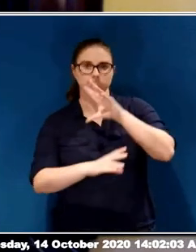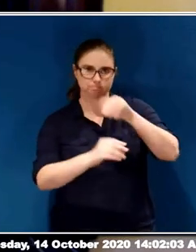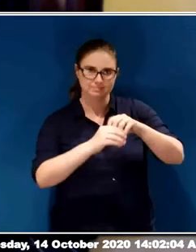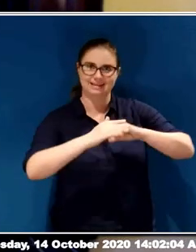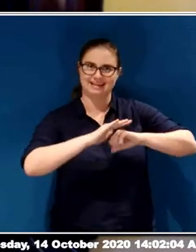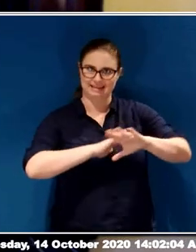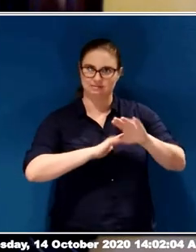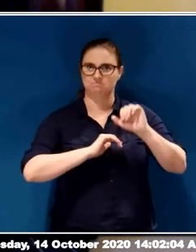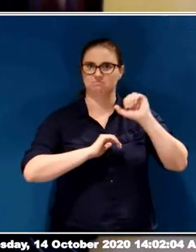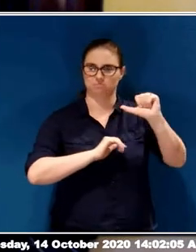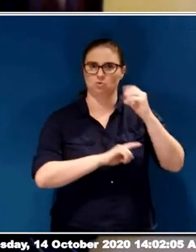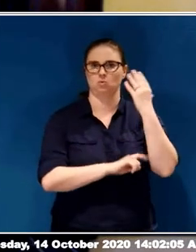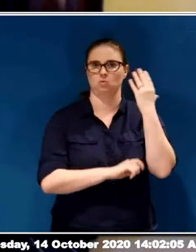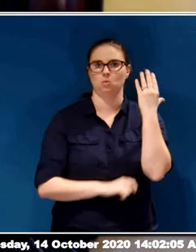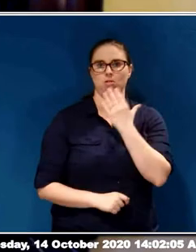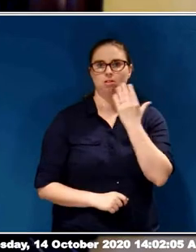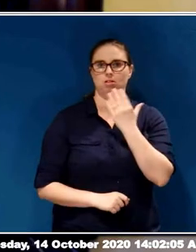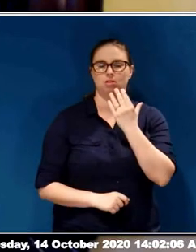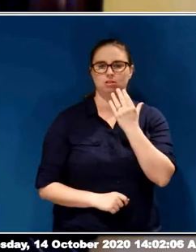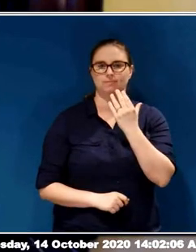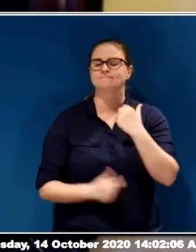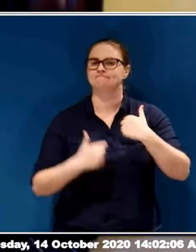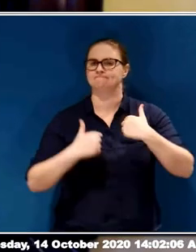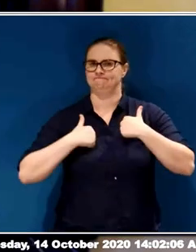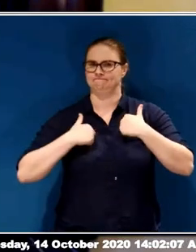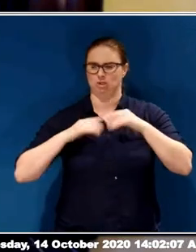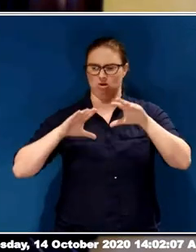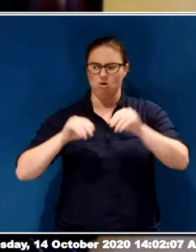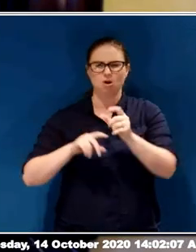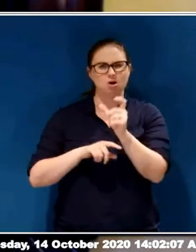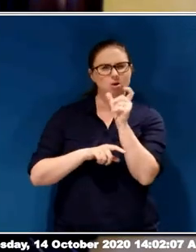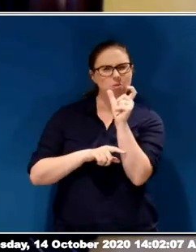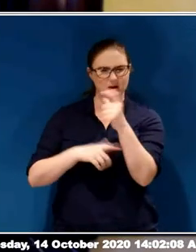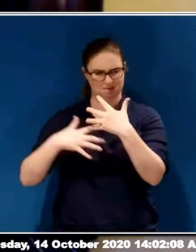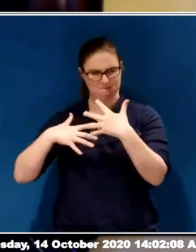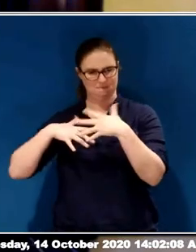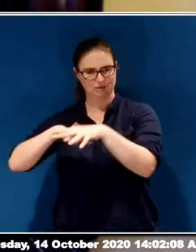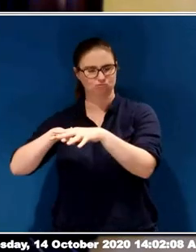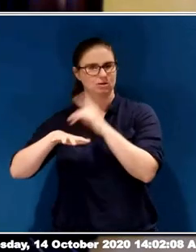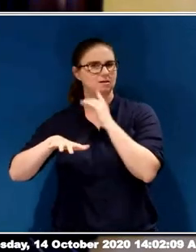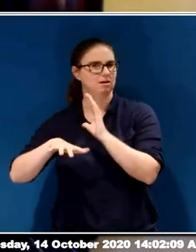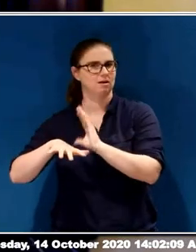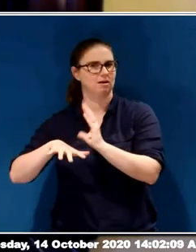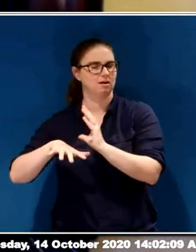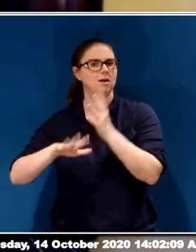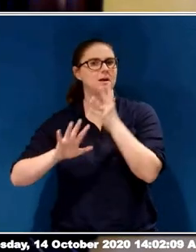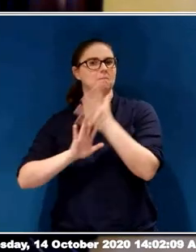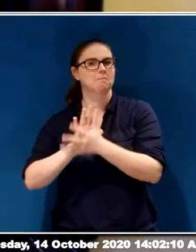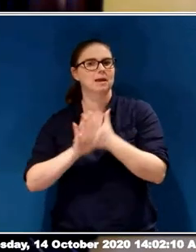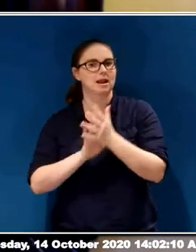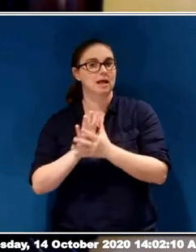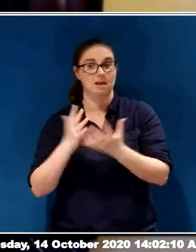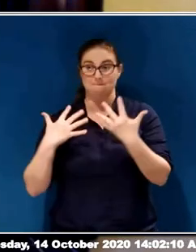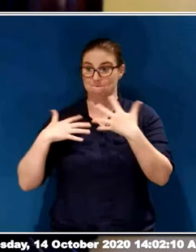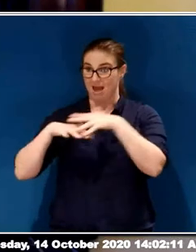presumes another place, a segregated setting. It's an unreconstructed version of what we had.